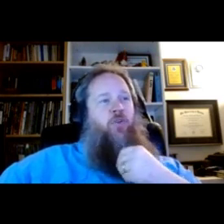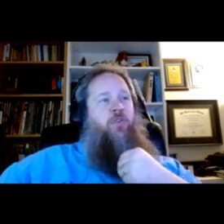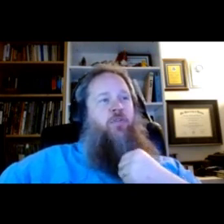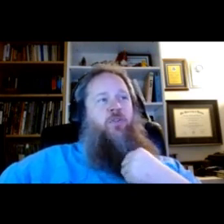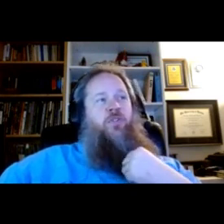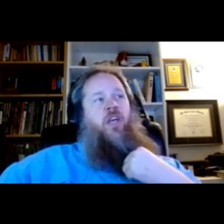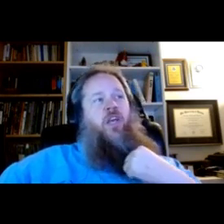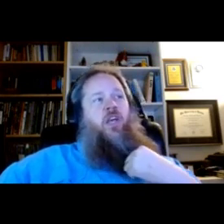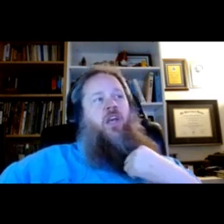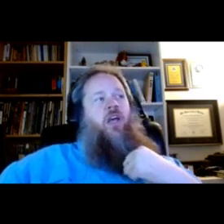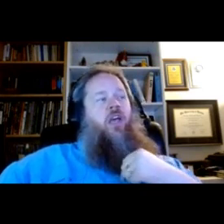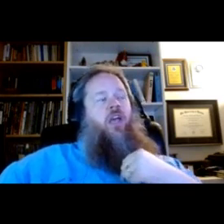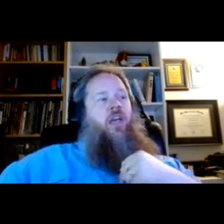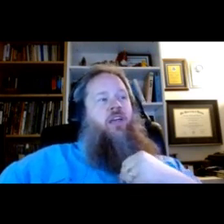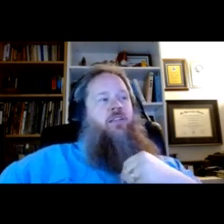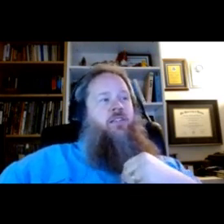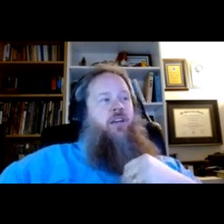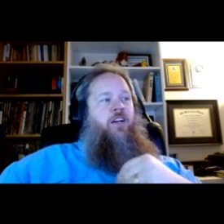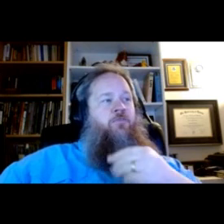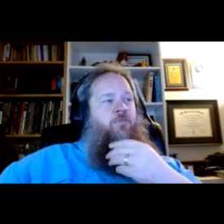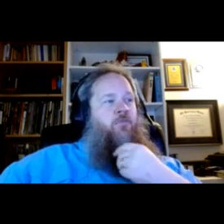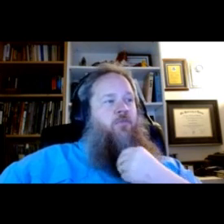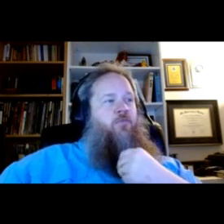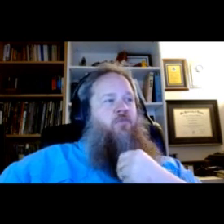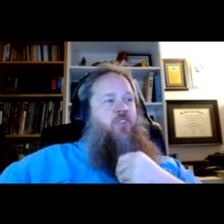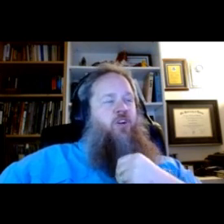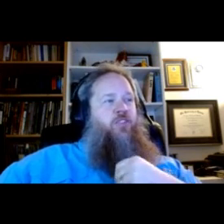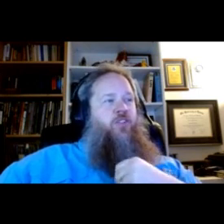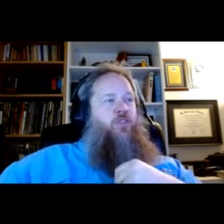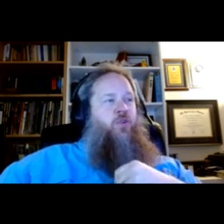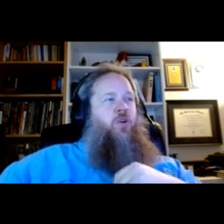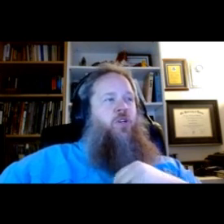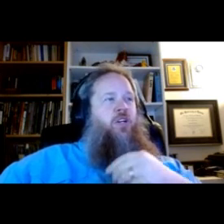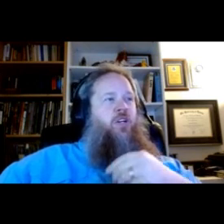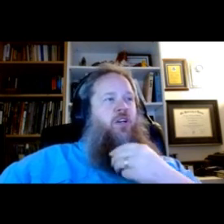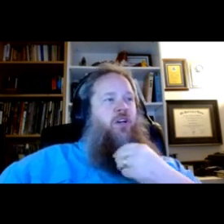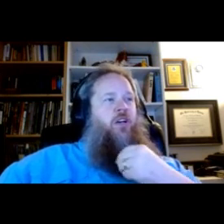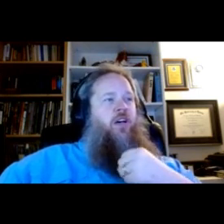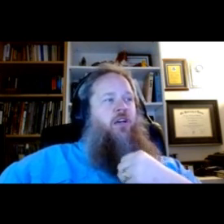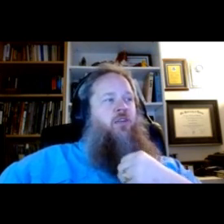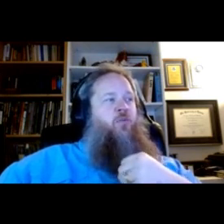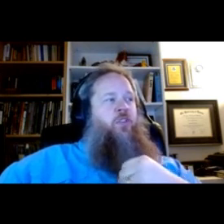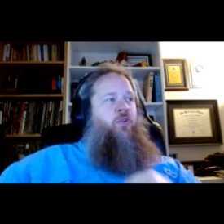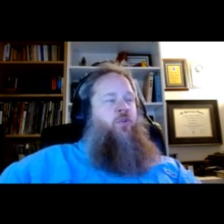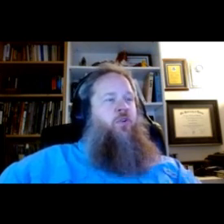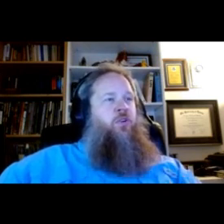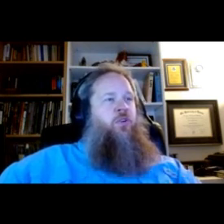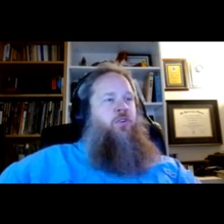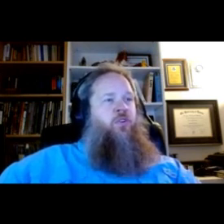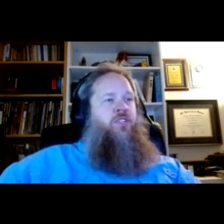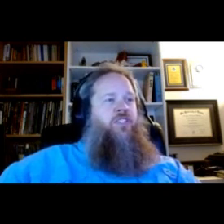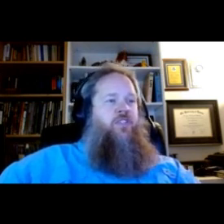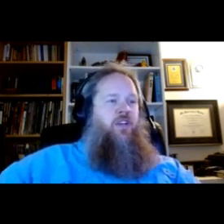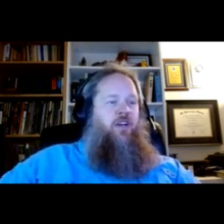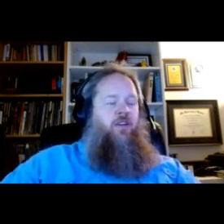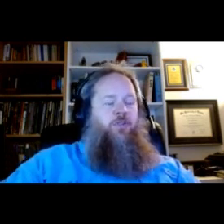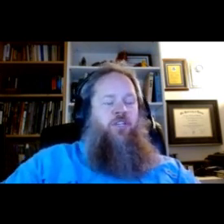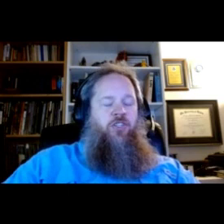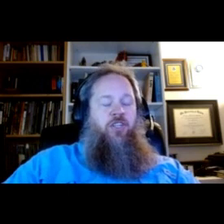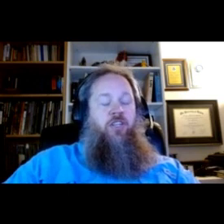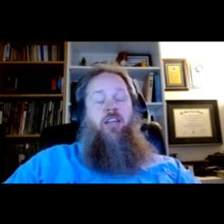both of those. And there is also work with your yours potentially